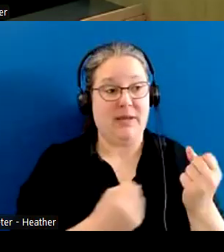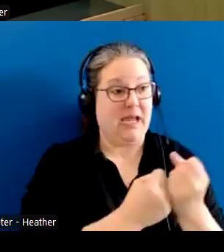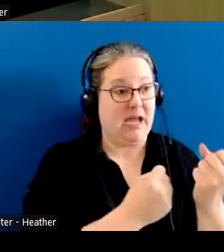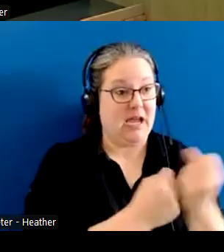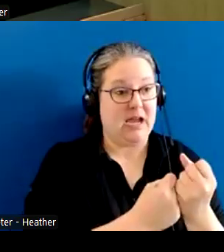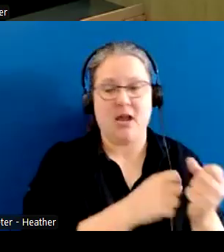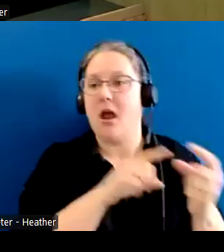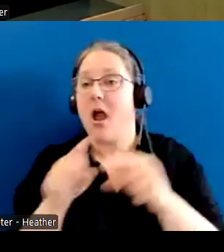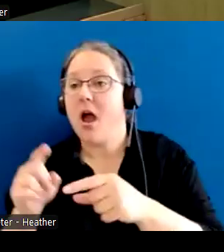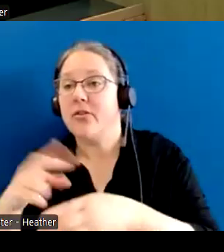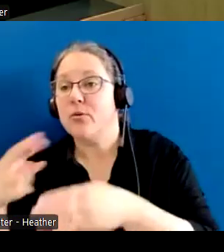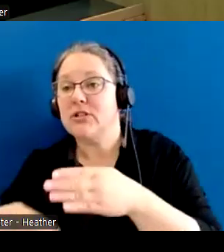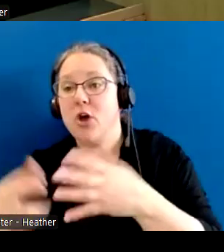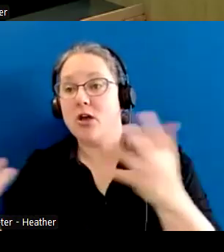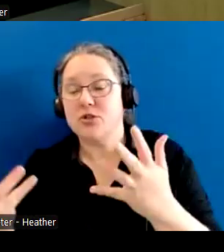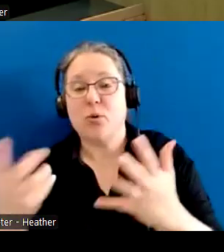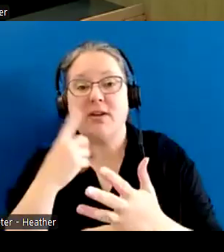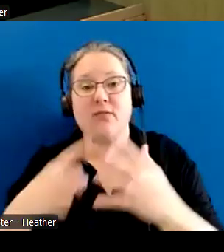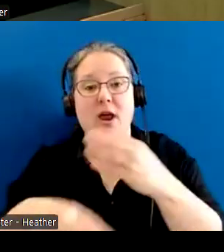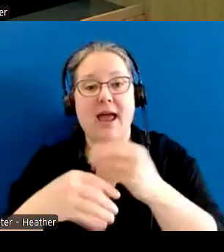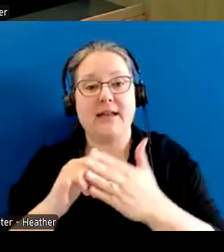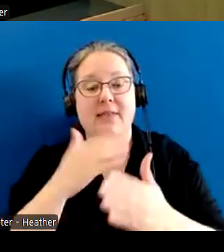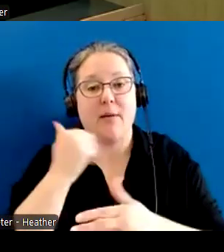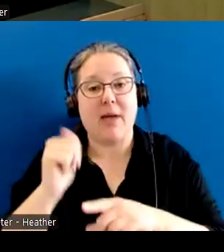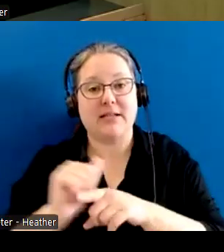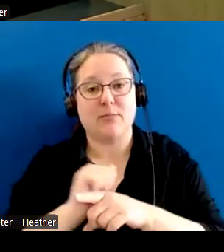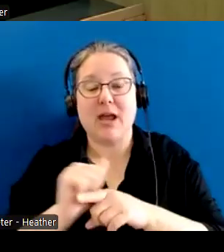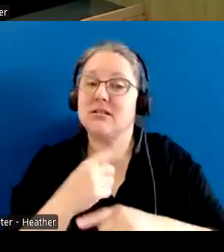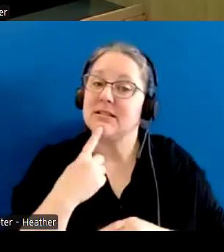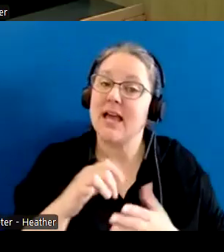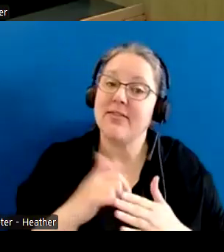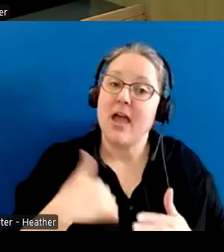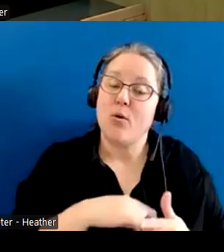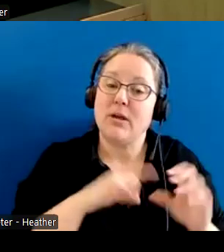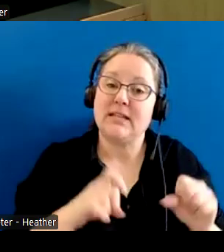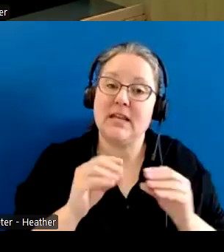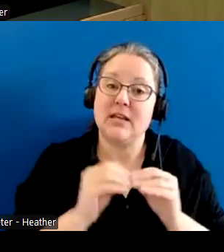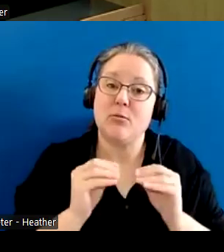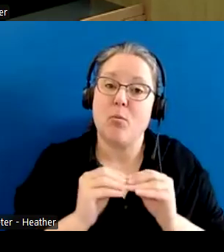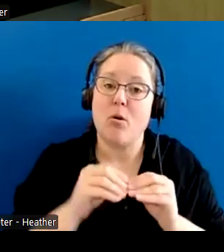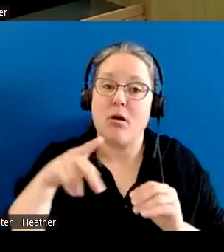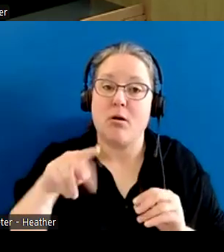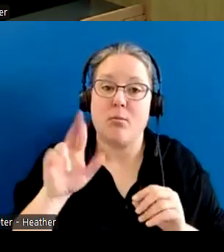when implementing any best practice um in more and they basically said we need more pragmatic trials.